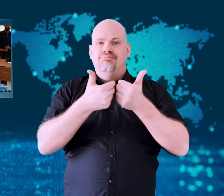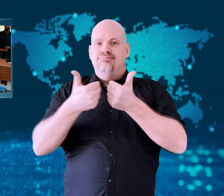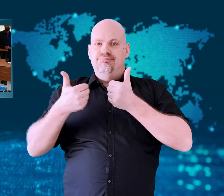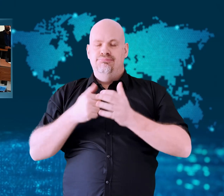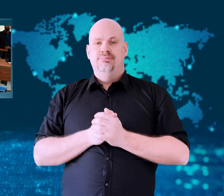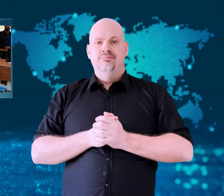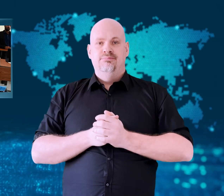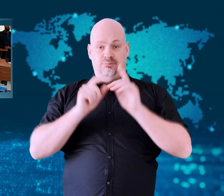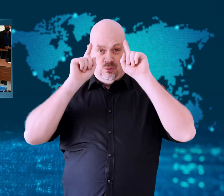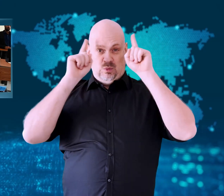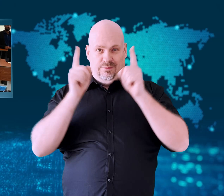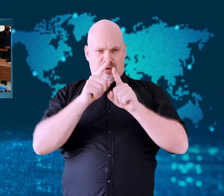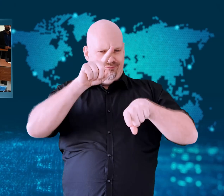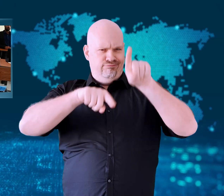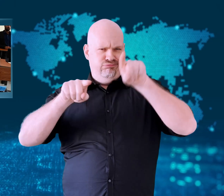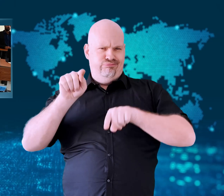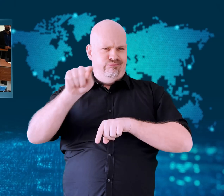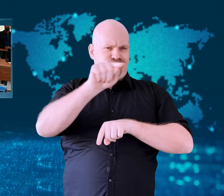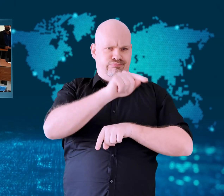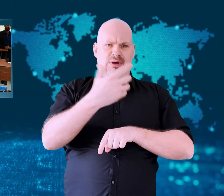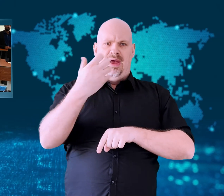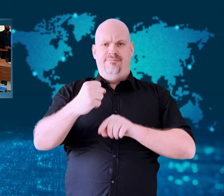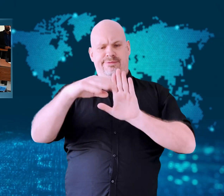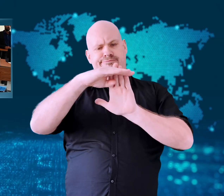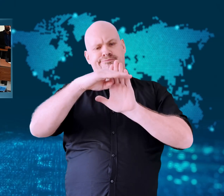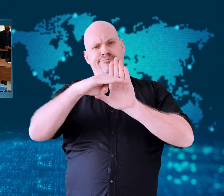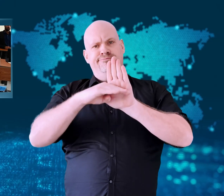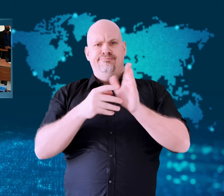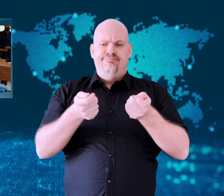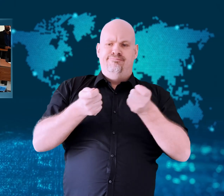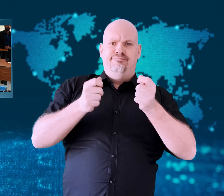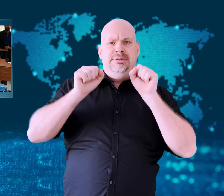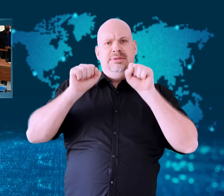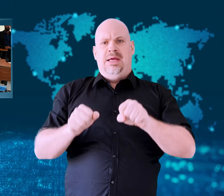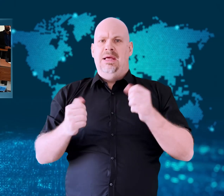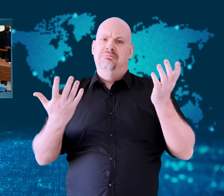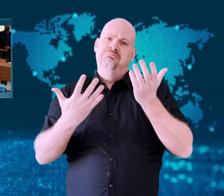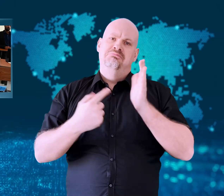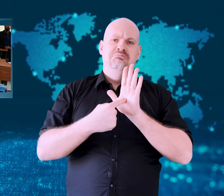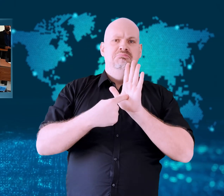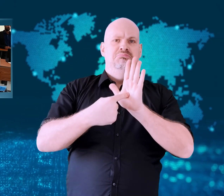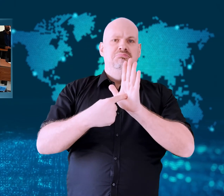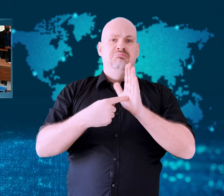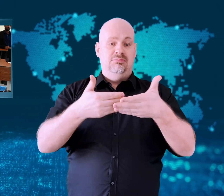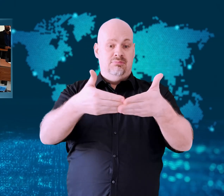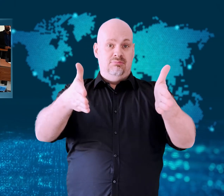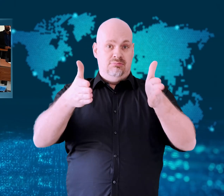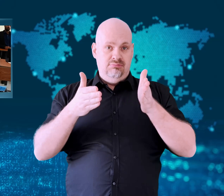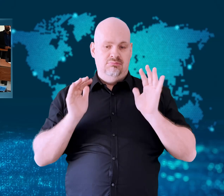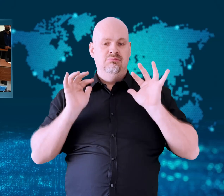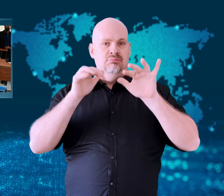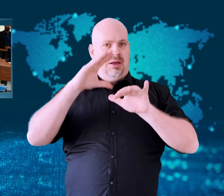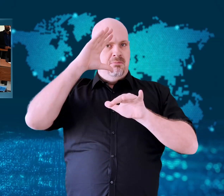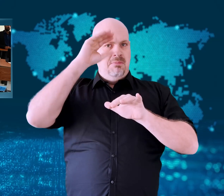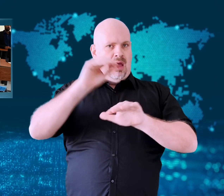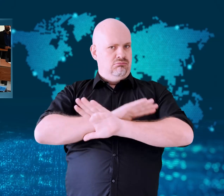The universities have options to keep their female students